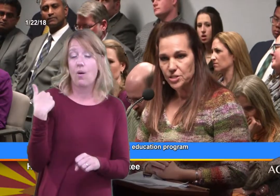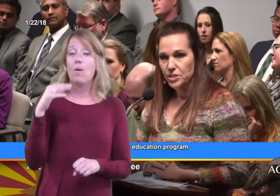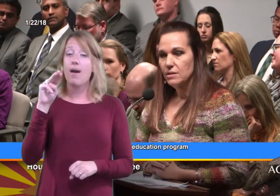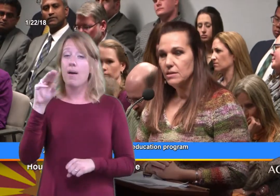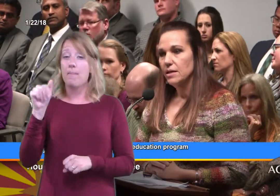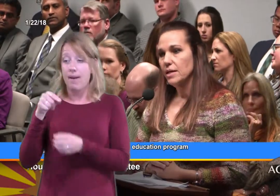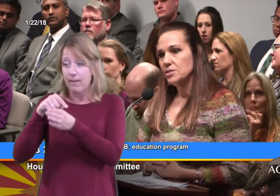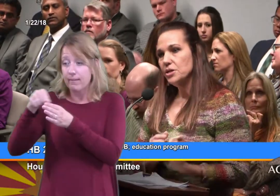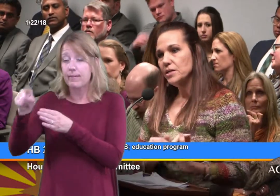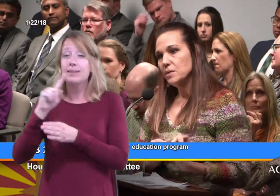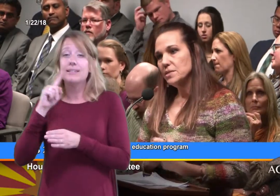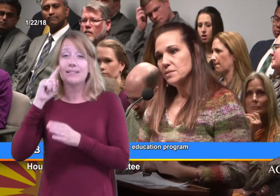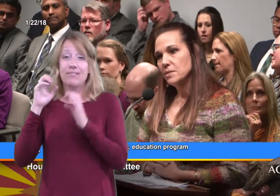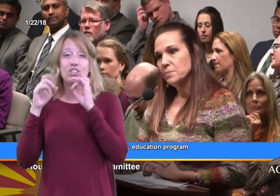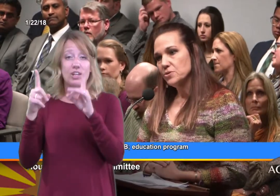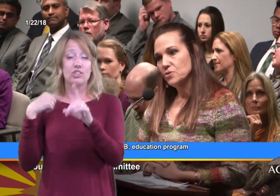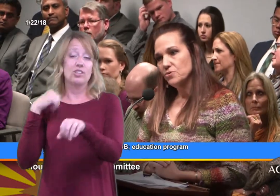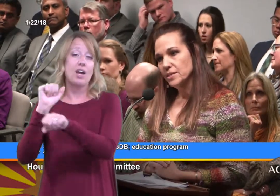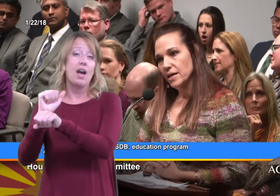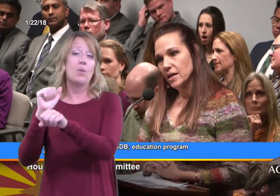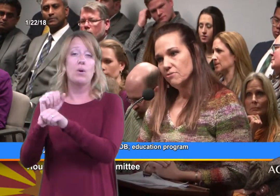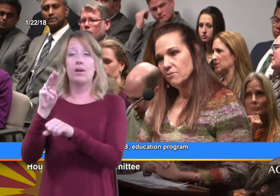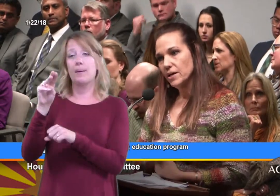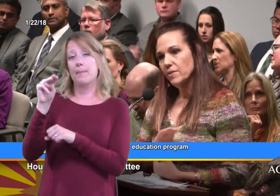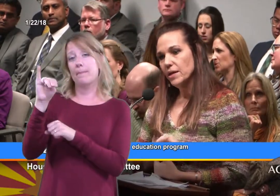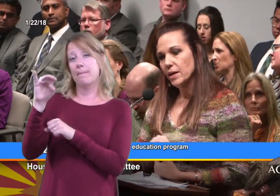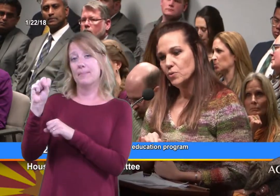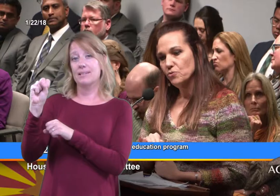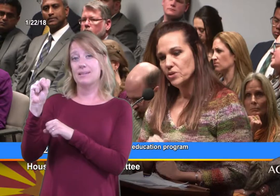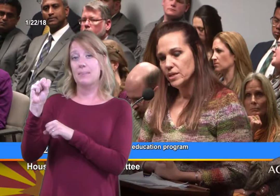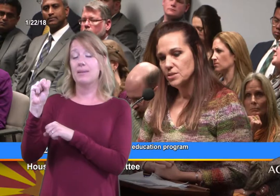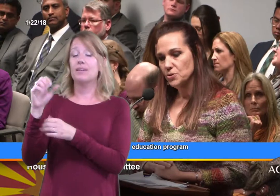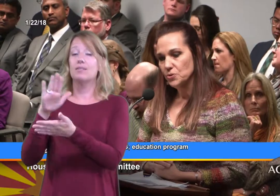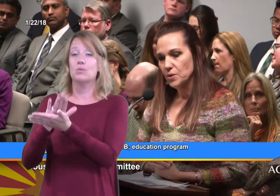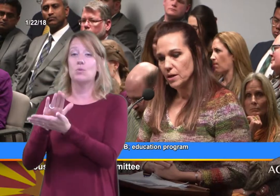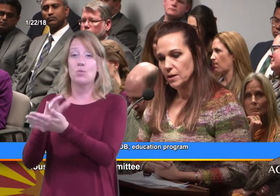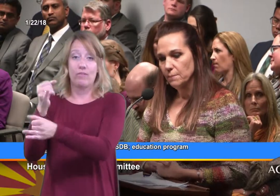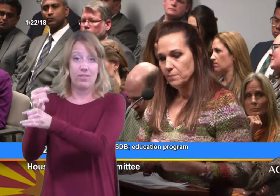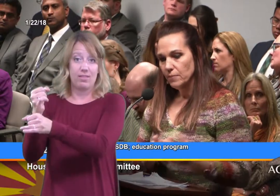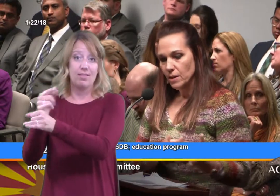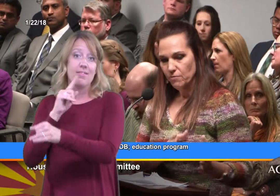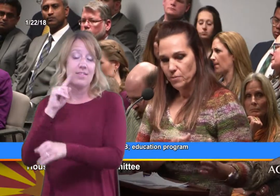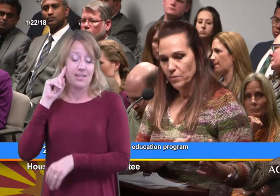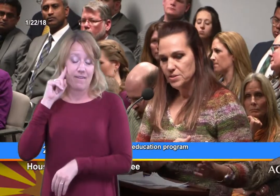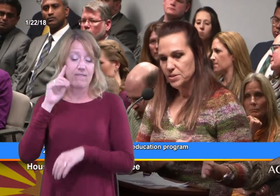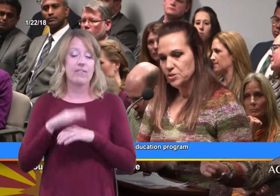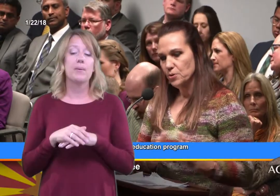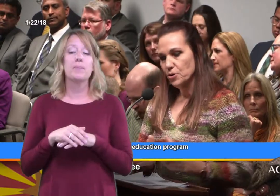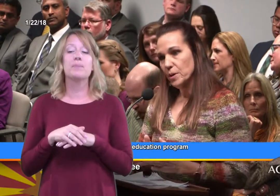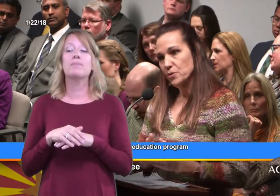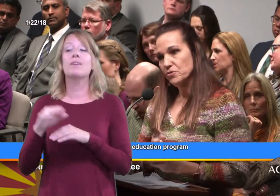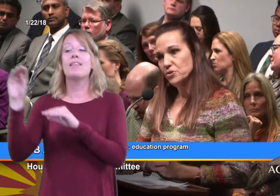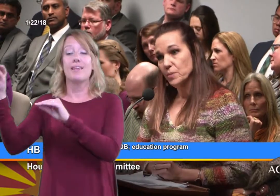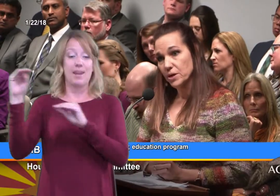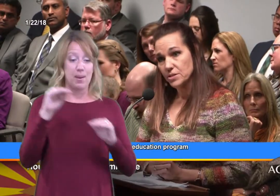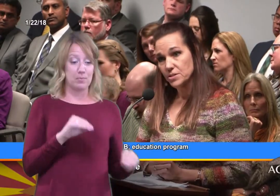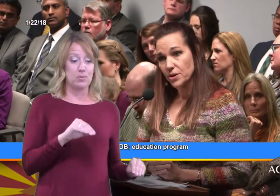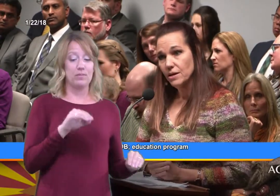and I started at the Mississippi School for the Deaf. And then I moved into, from that residential program, I moved to Yuma, Arizona.